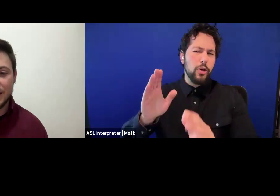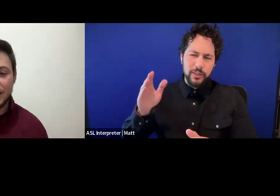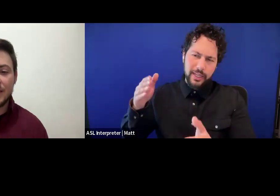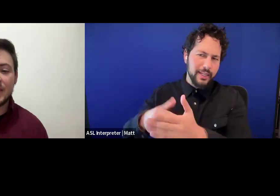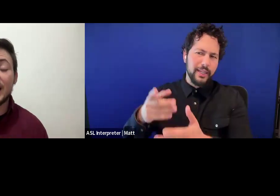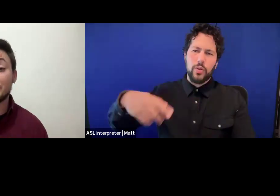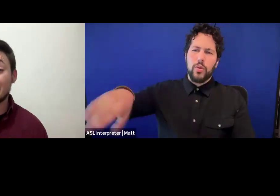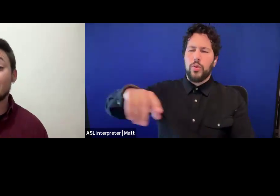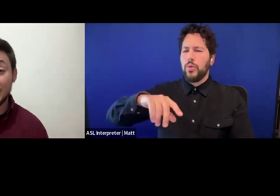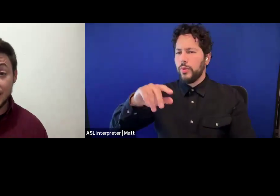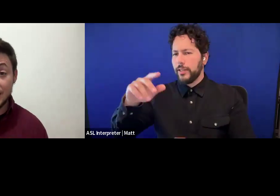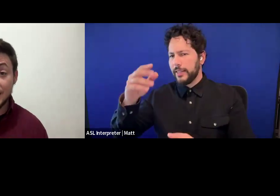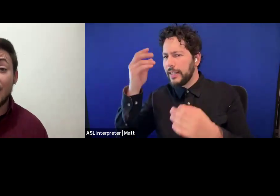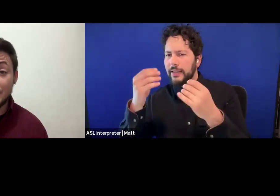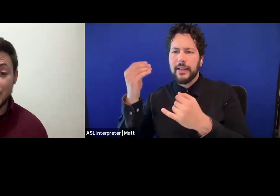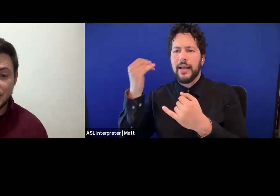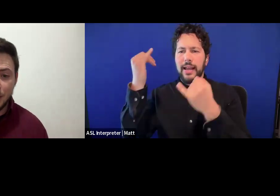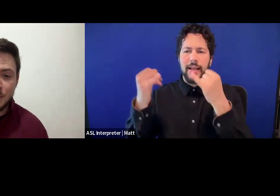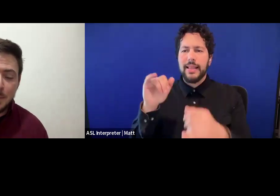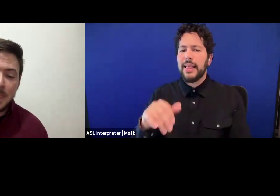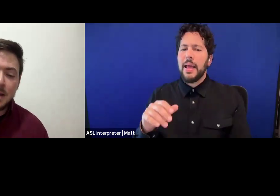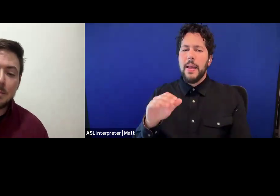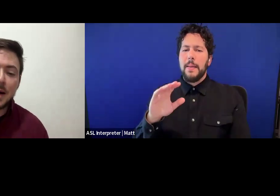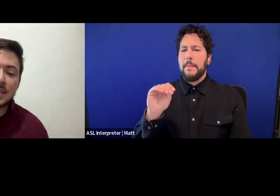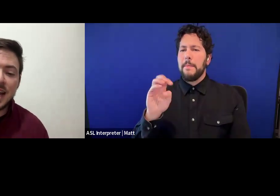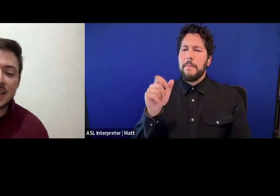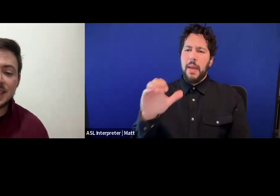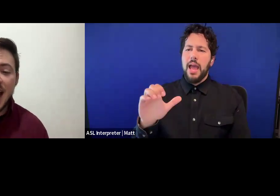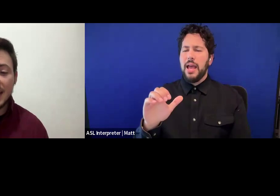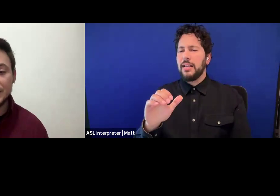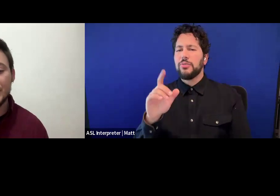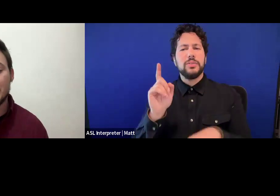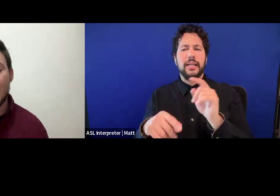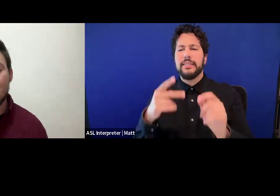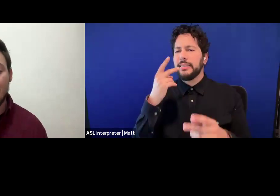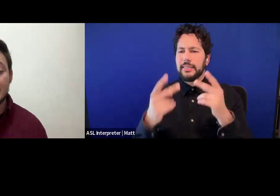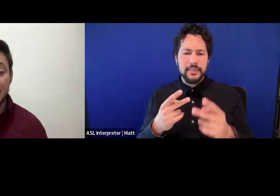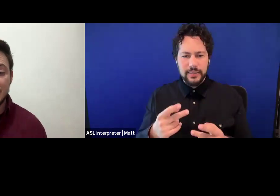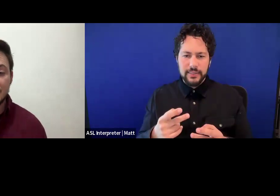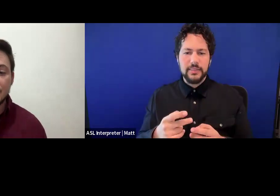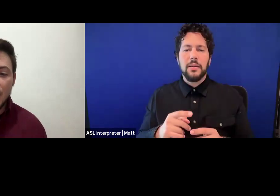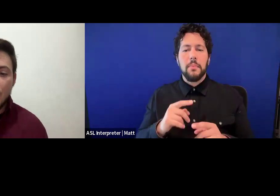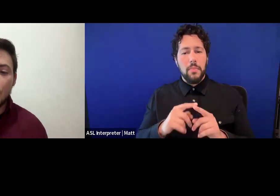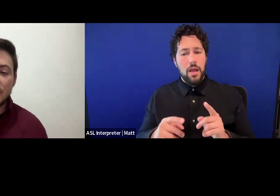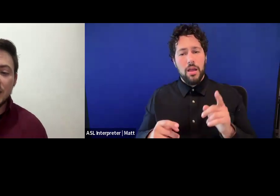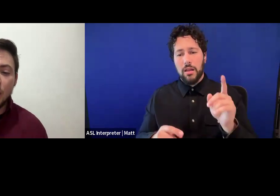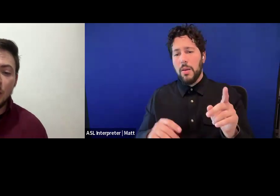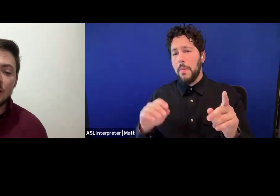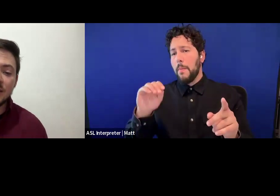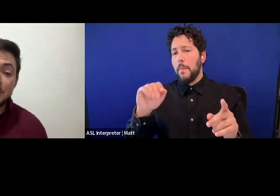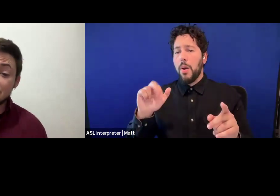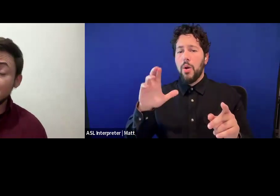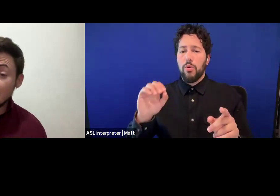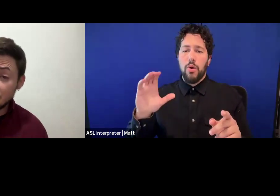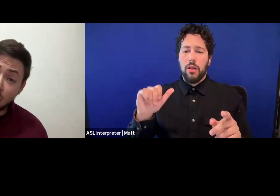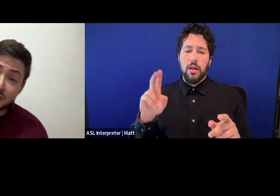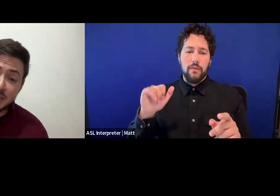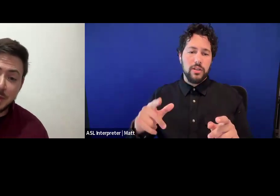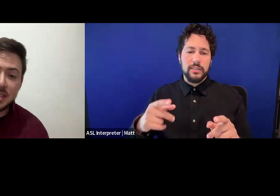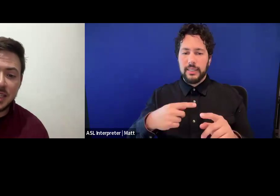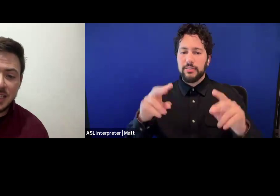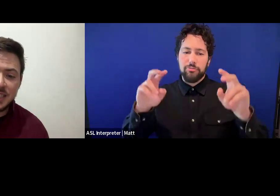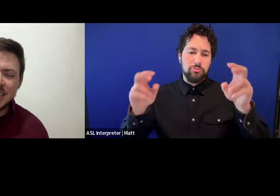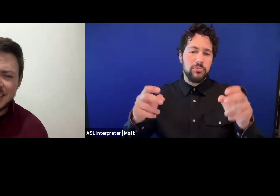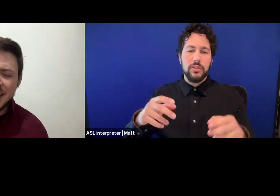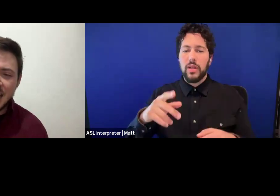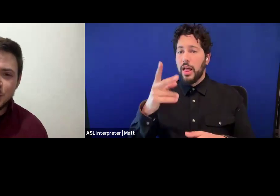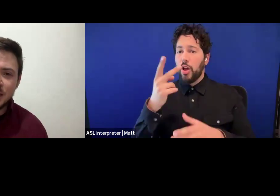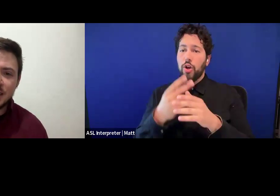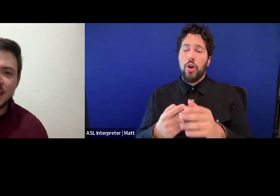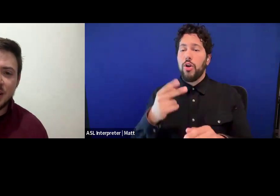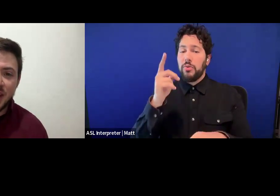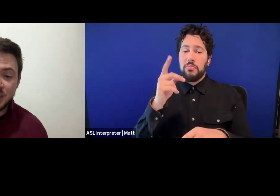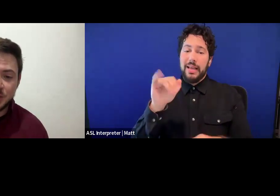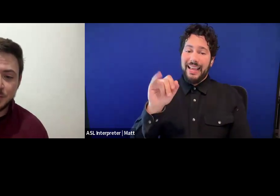that masculinities are invisible. But as the activist Mauro Cabral says, what they call the invisibility of transmasculinities is actually eraser.